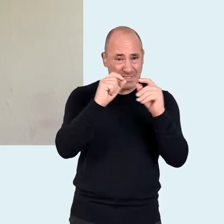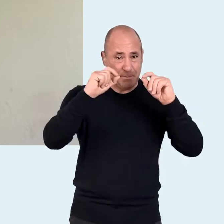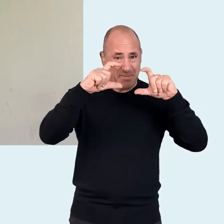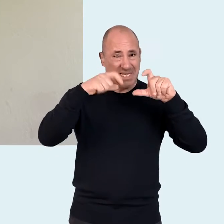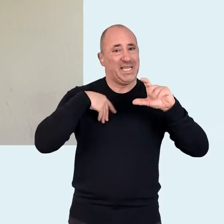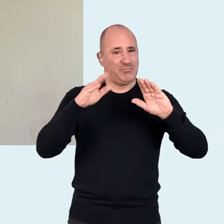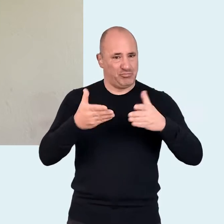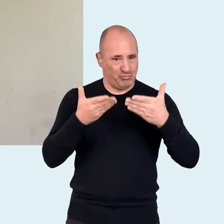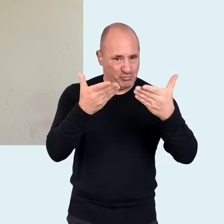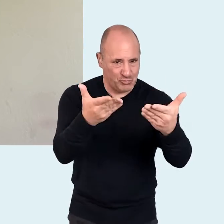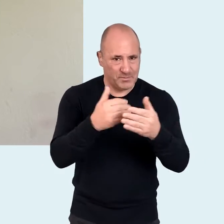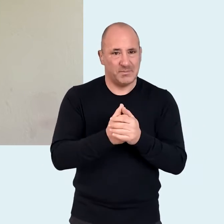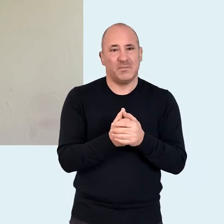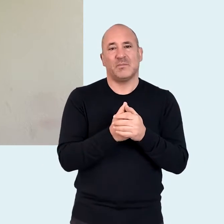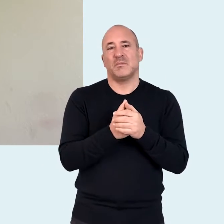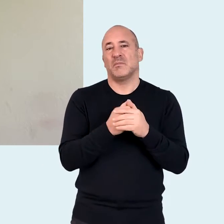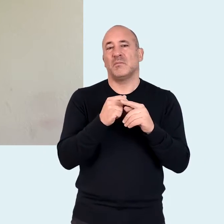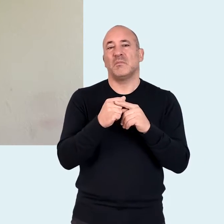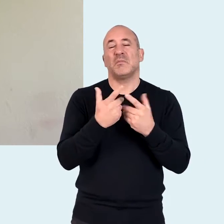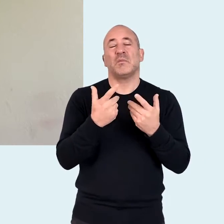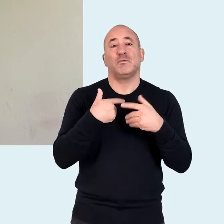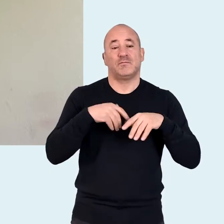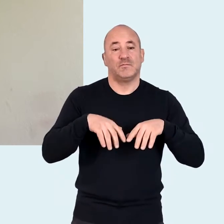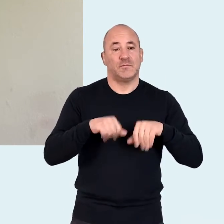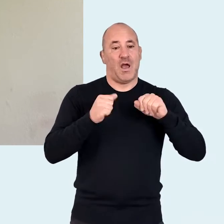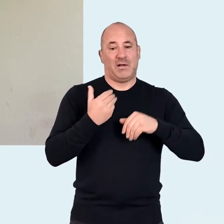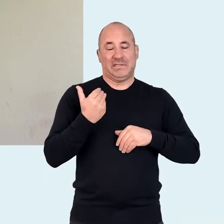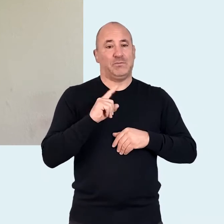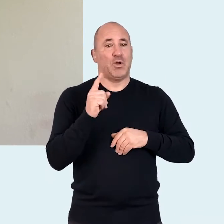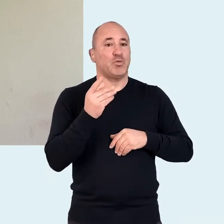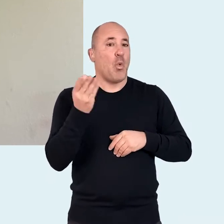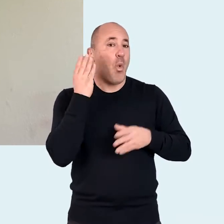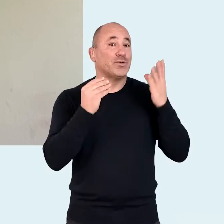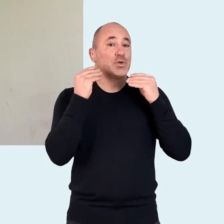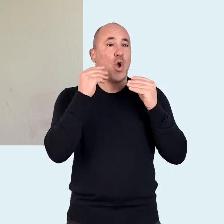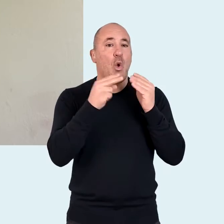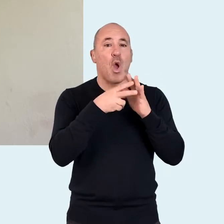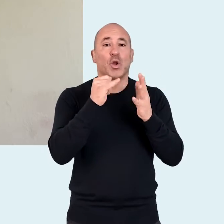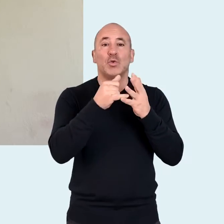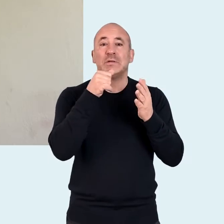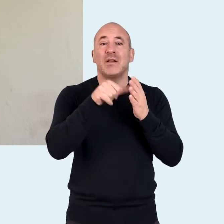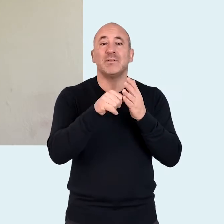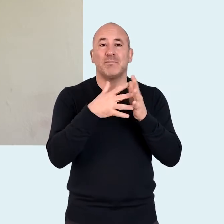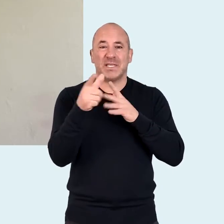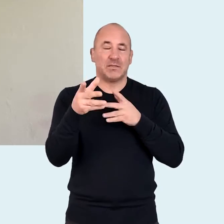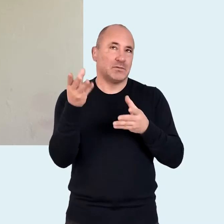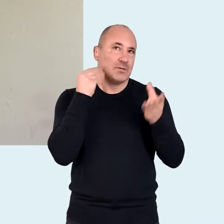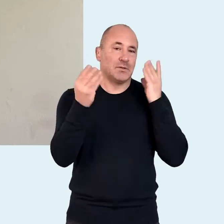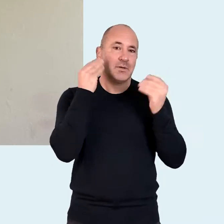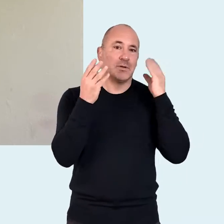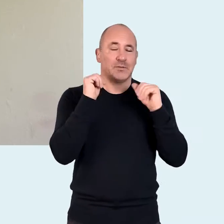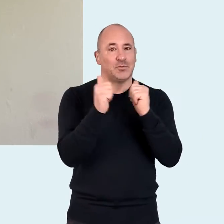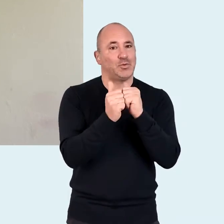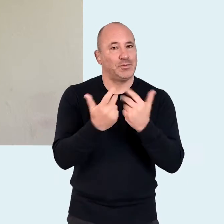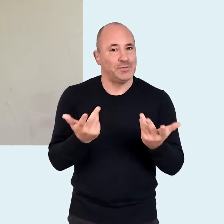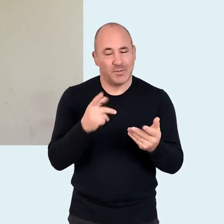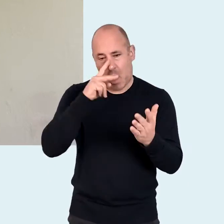so you can have them in large print if you want them or you can have them, we've just